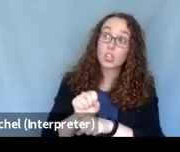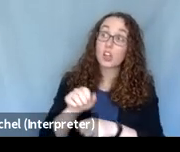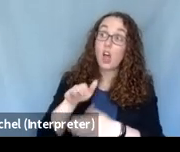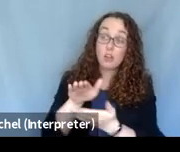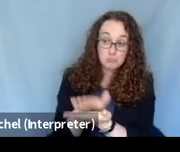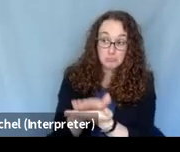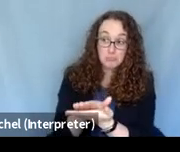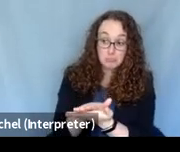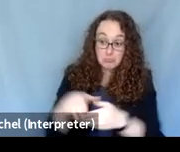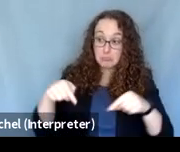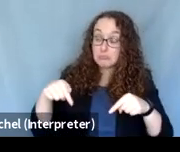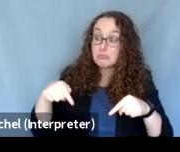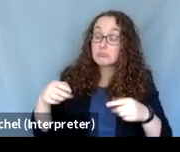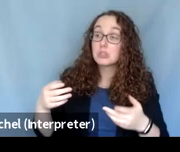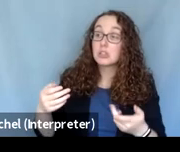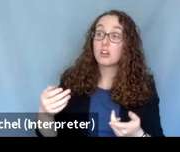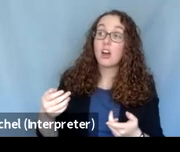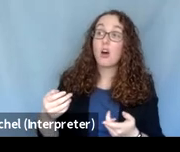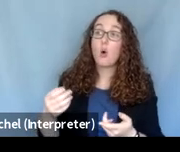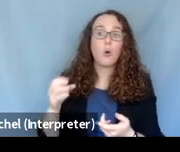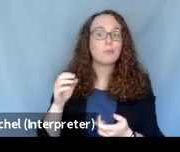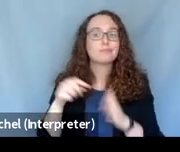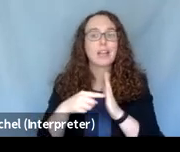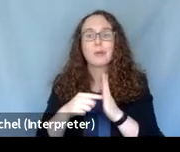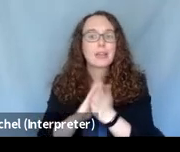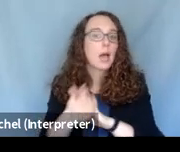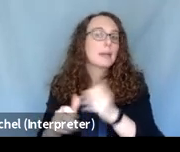with your aid, is there recommended work hours